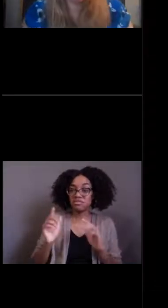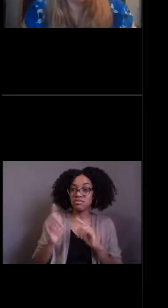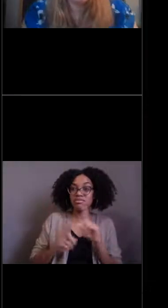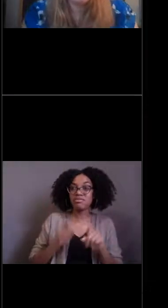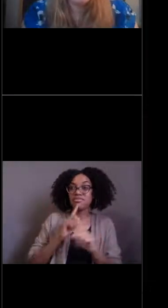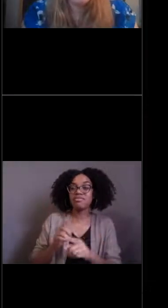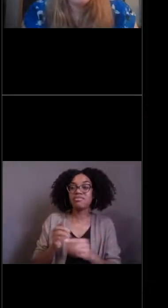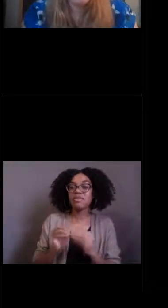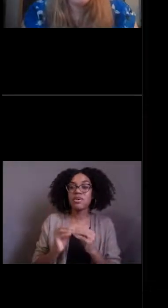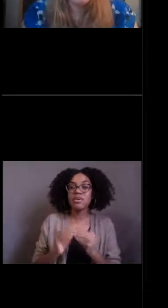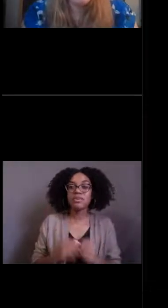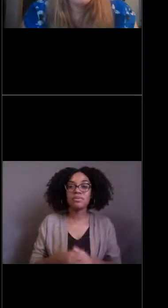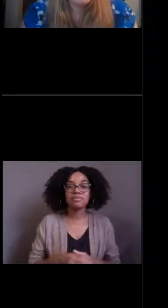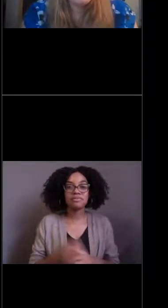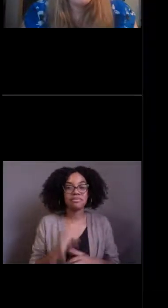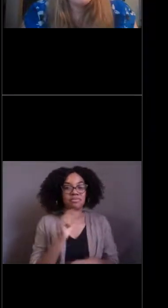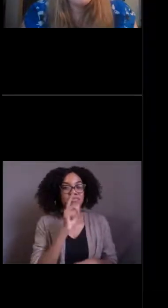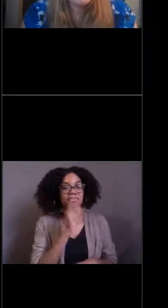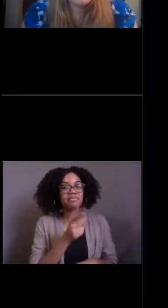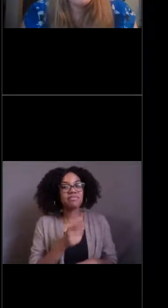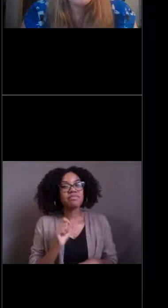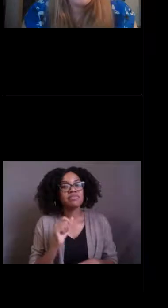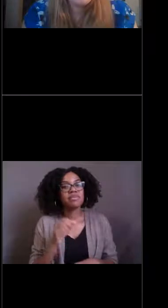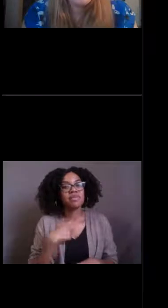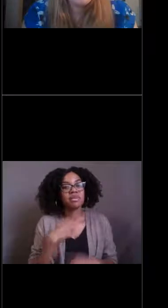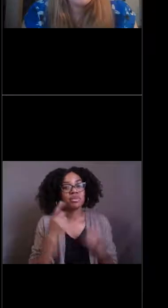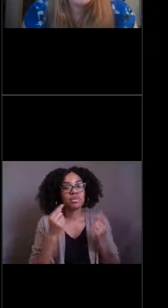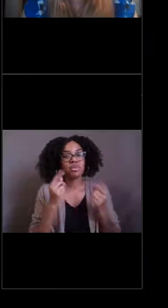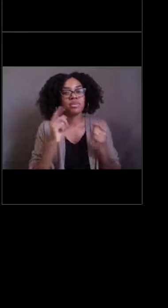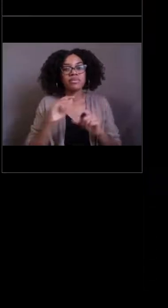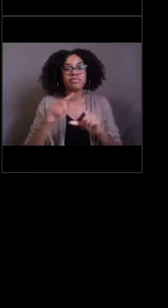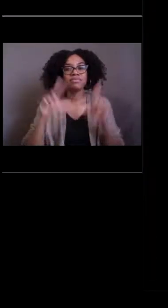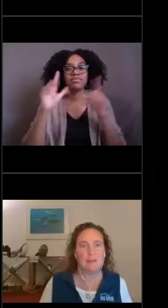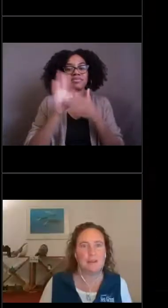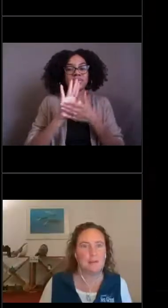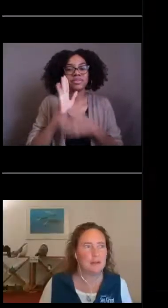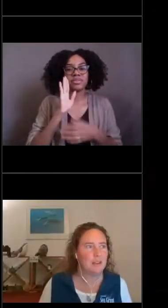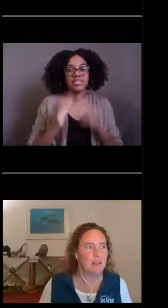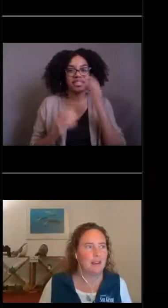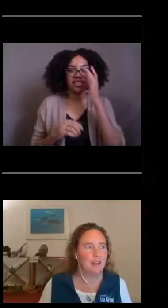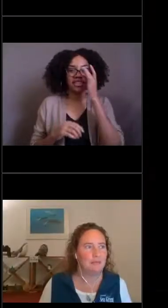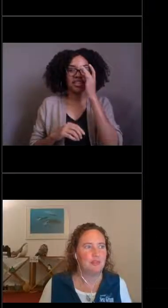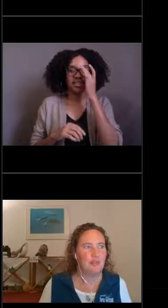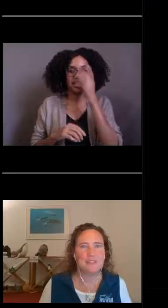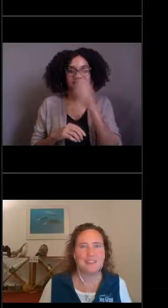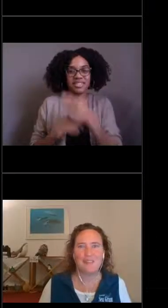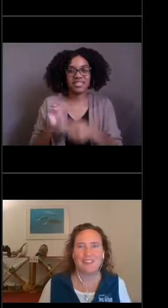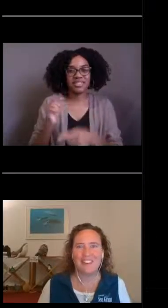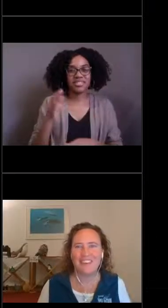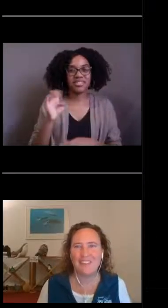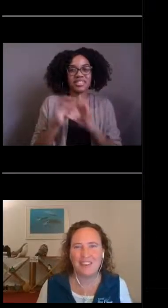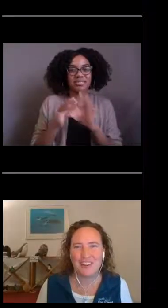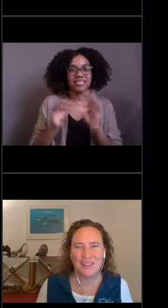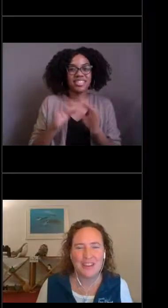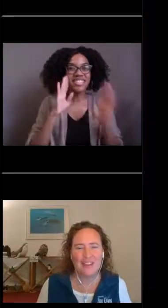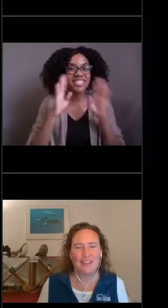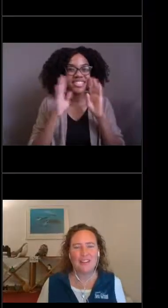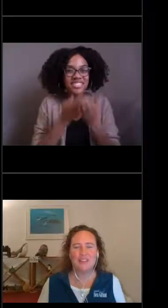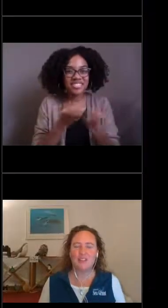Excellent, I'm going to actually put my video back up. This is Grace from the chat box but I will show myself again, how are you all?